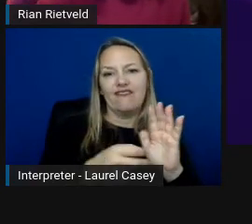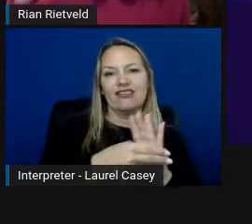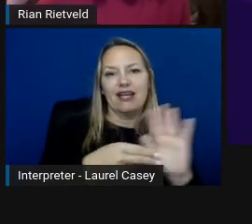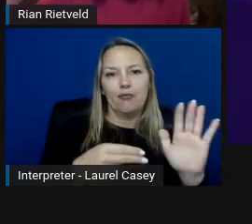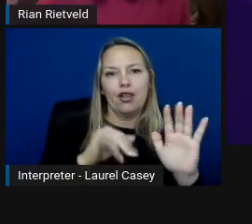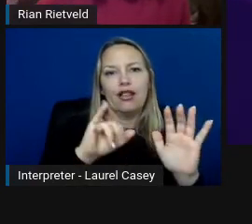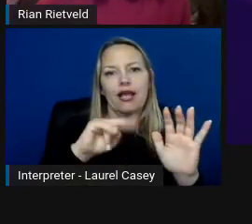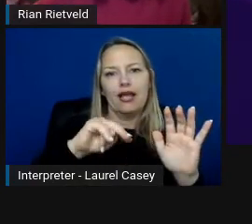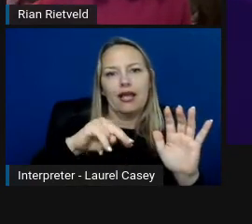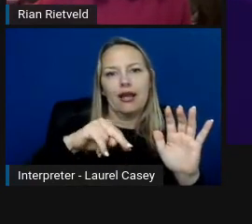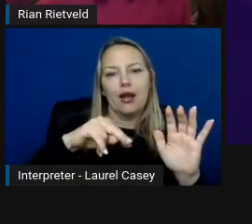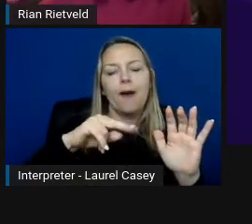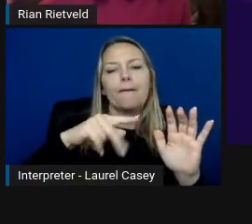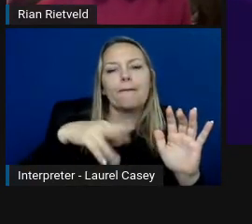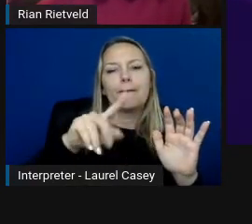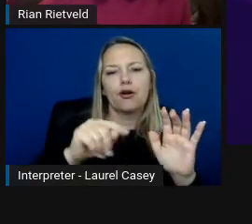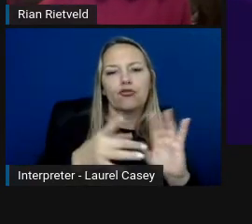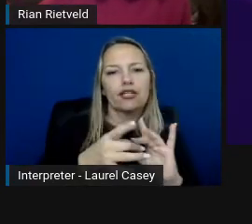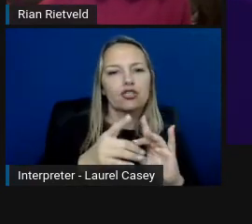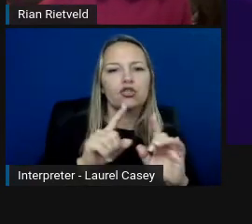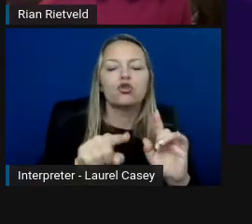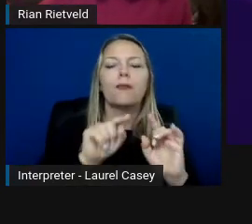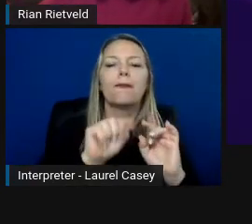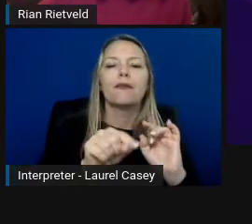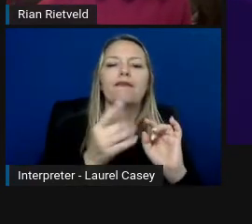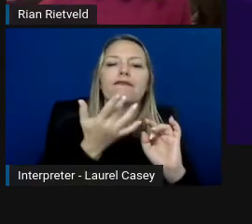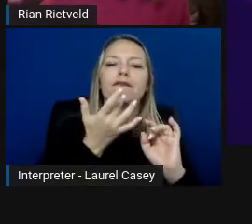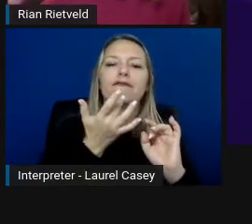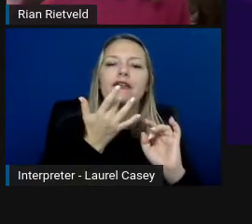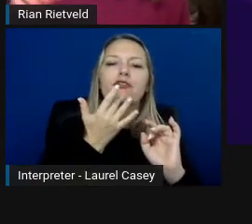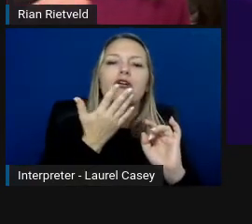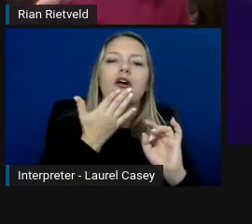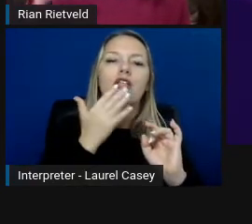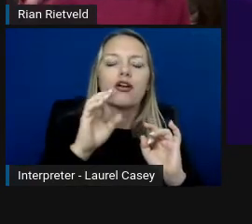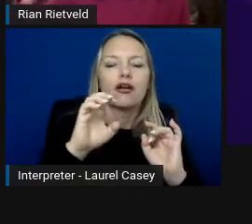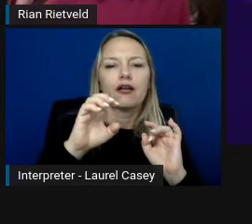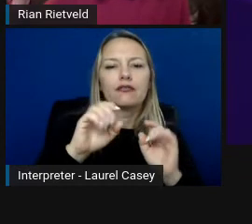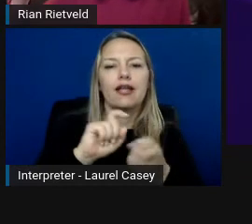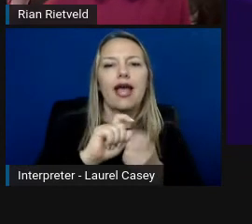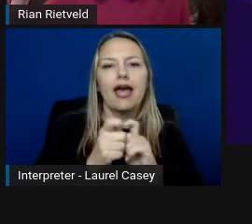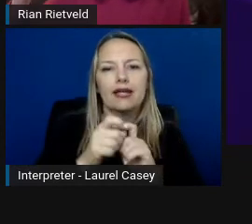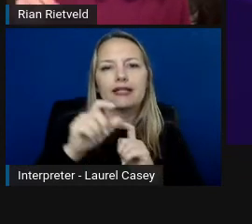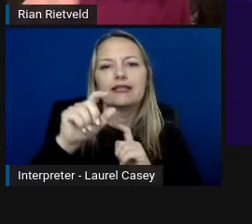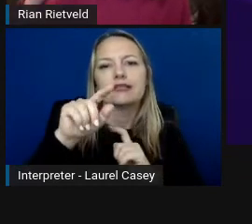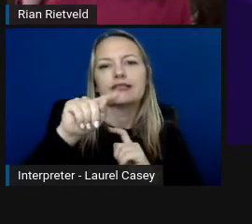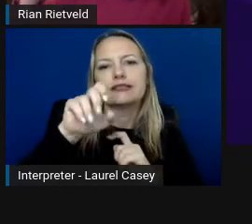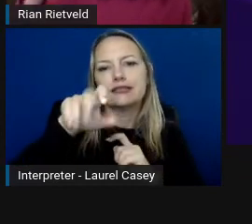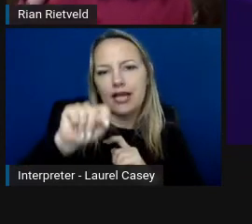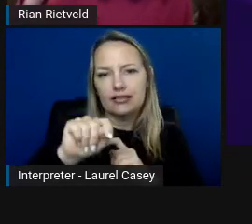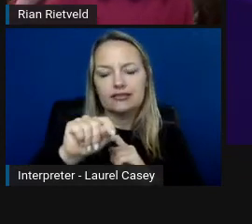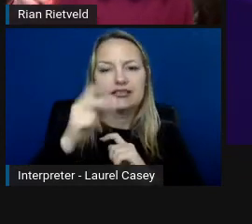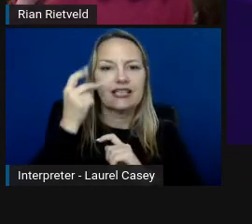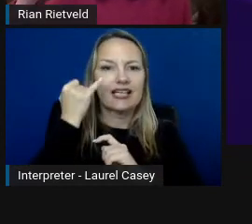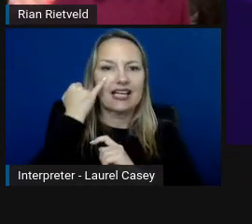what's your favorite color, edit text. If there is a placeholder, it first announces the label